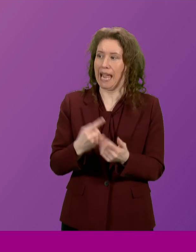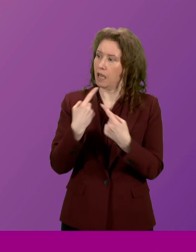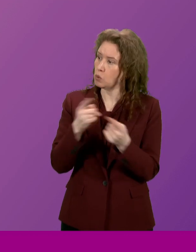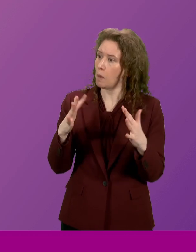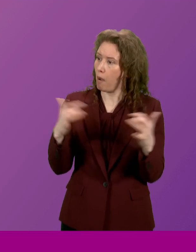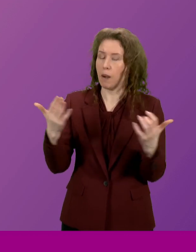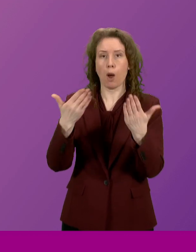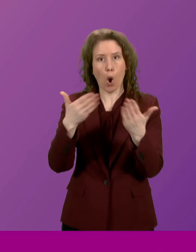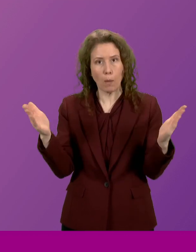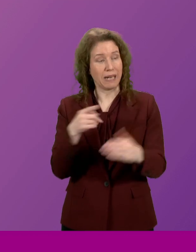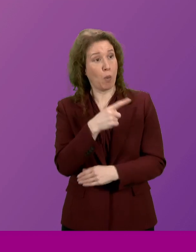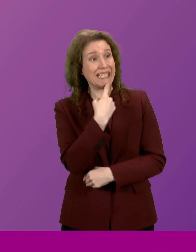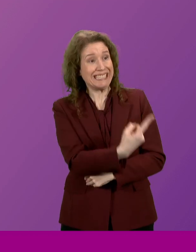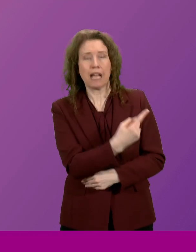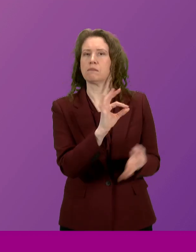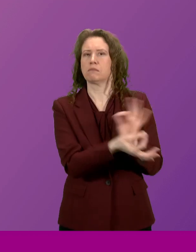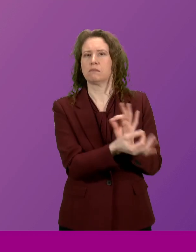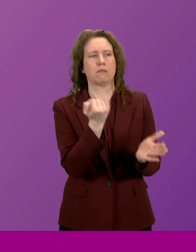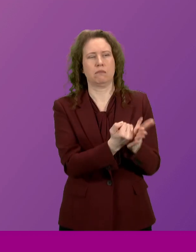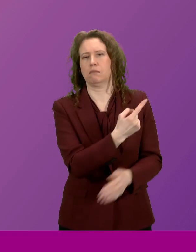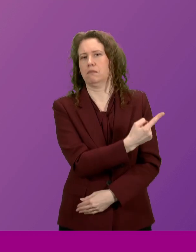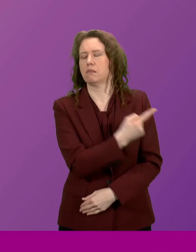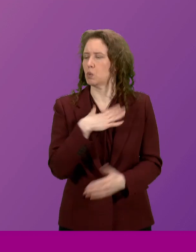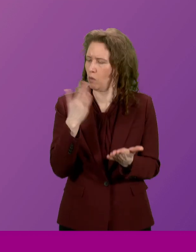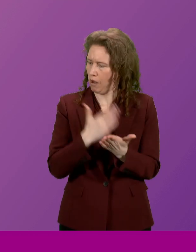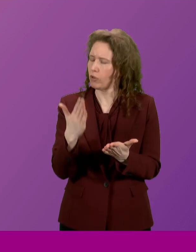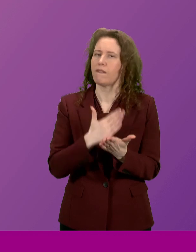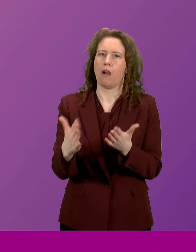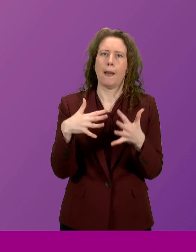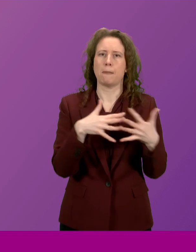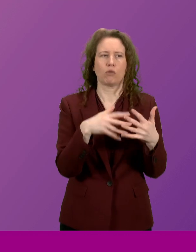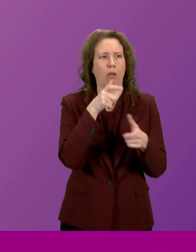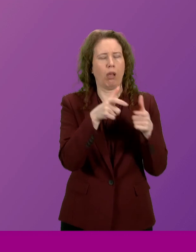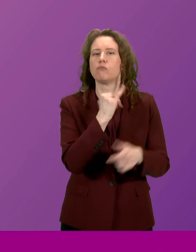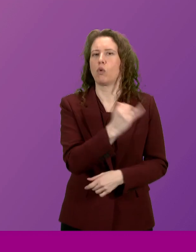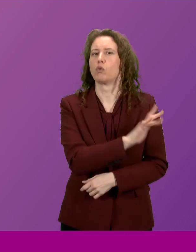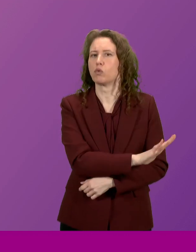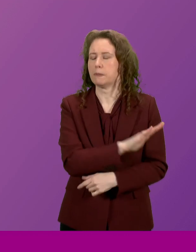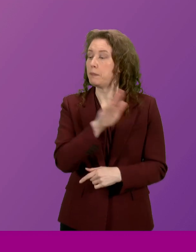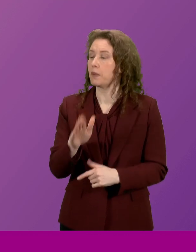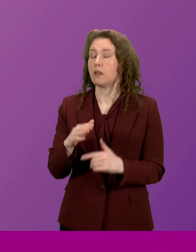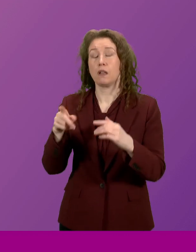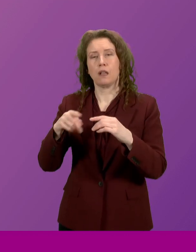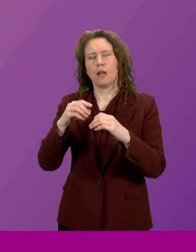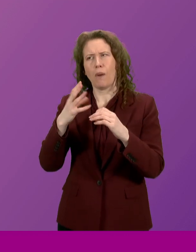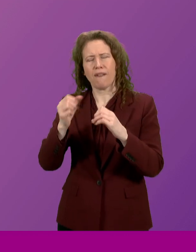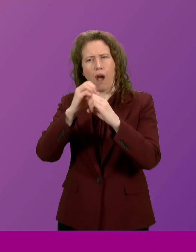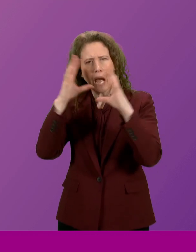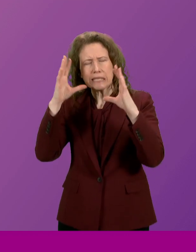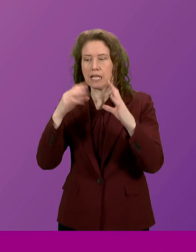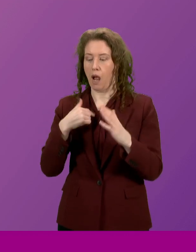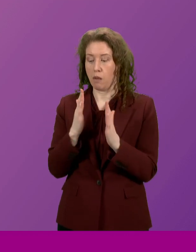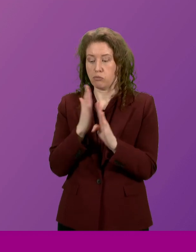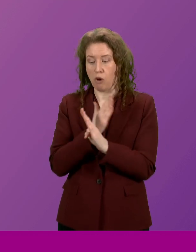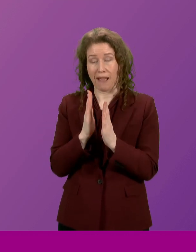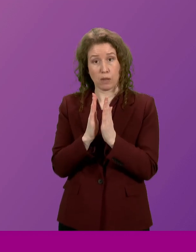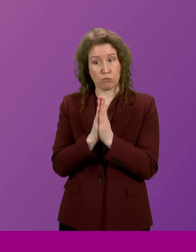openly and to clarify the position. The idea that private prayer in an individual’s home